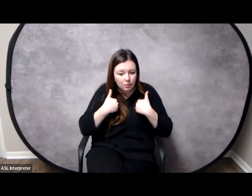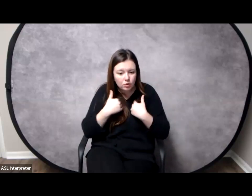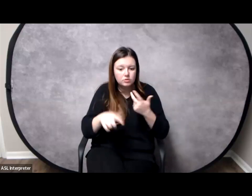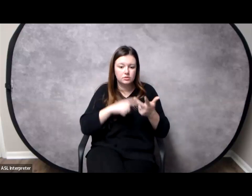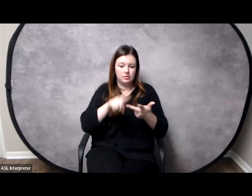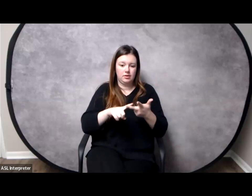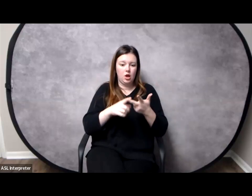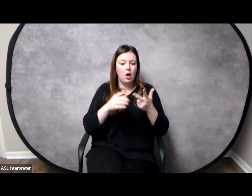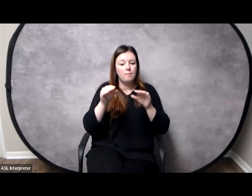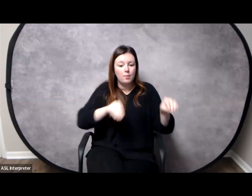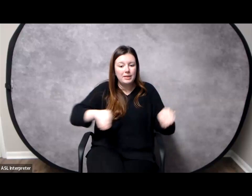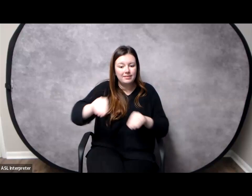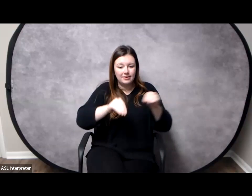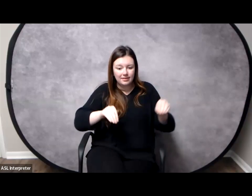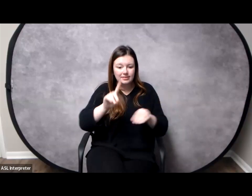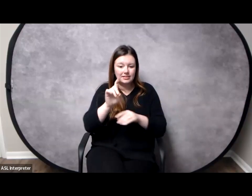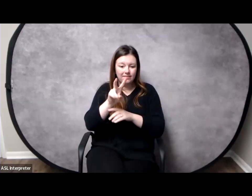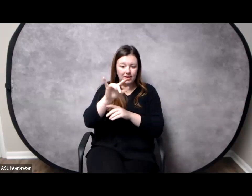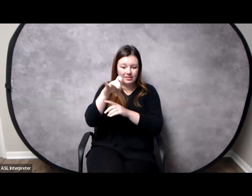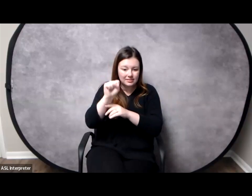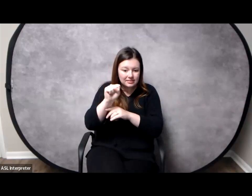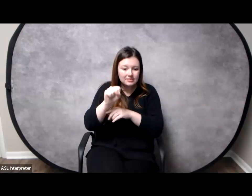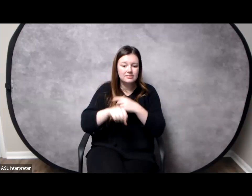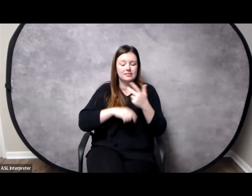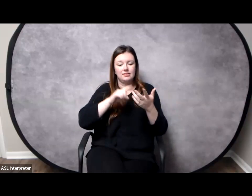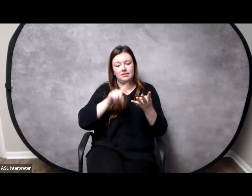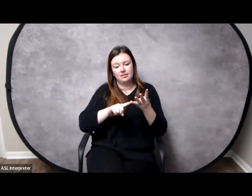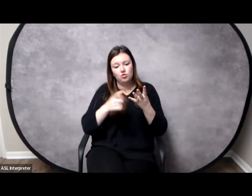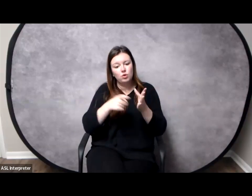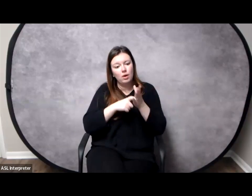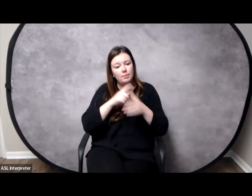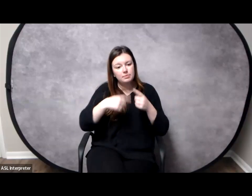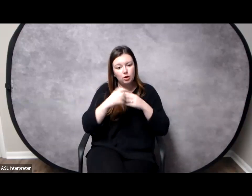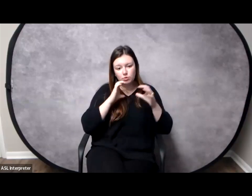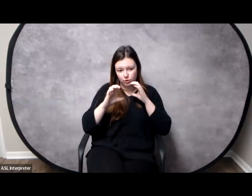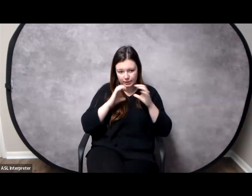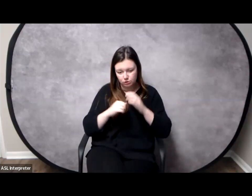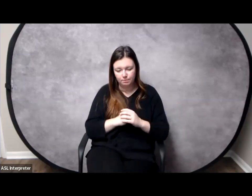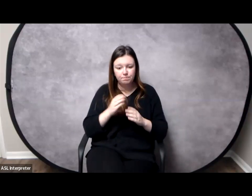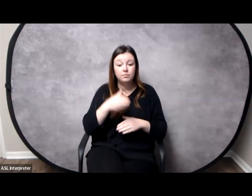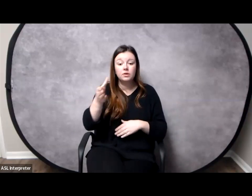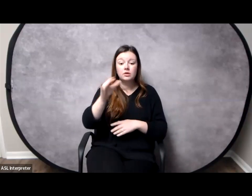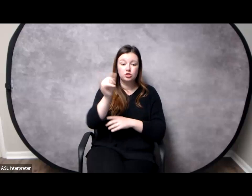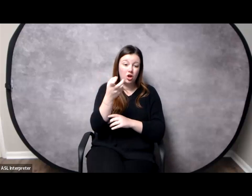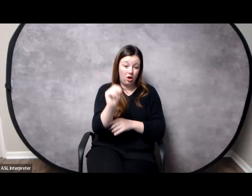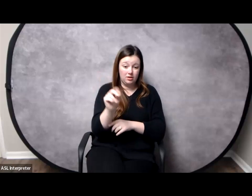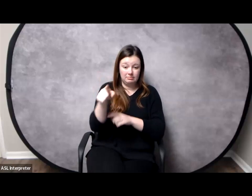And as John flagged specifically in the medical diagnostic equipment discussion, we're actually